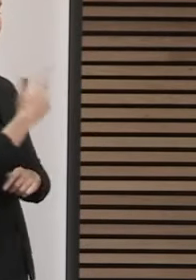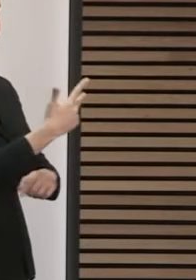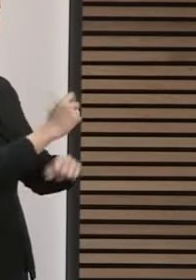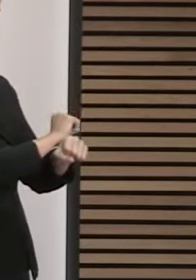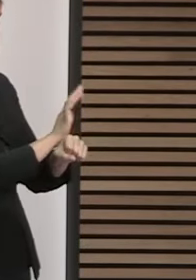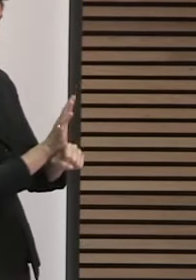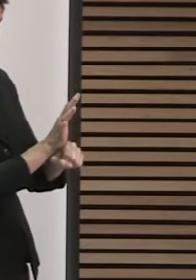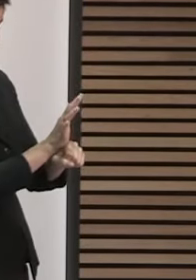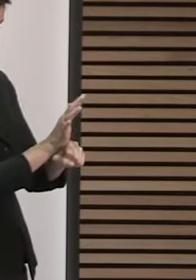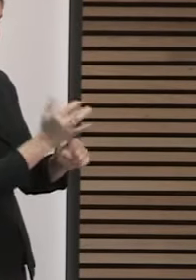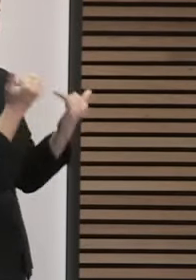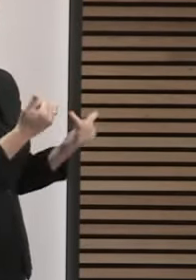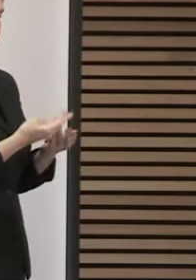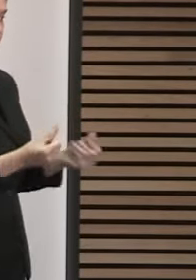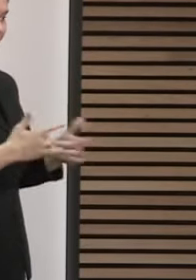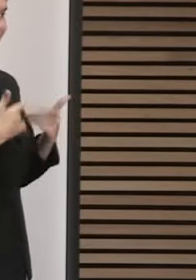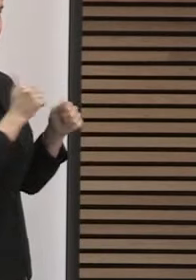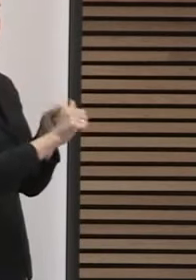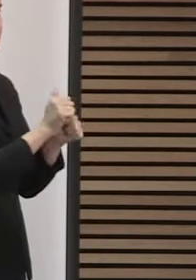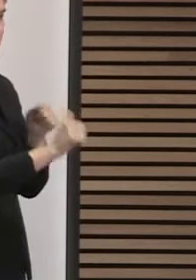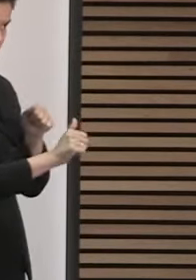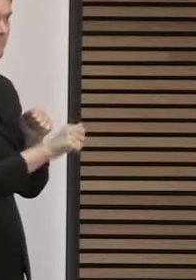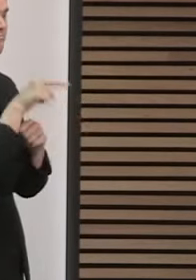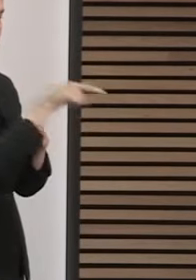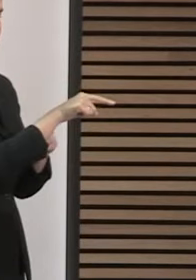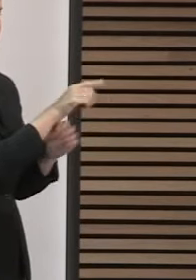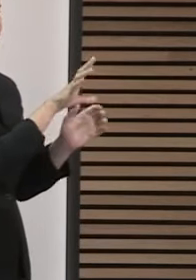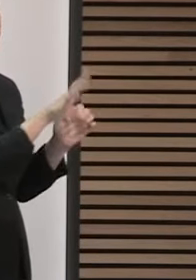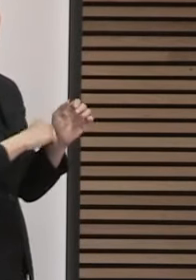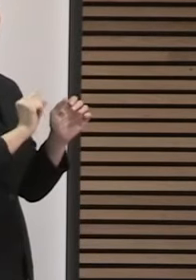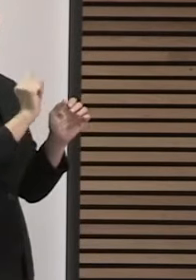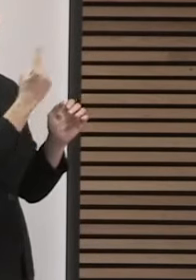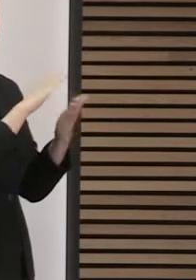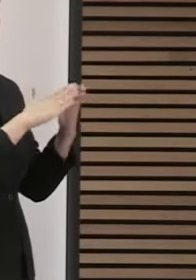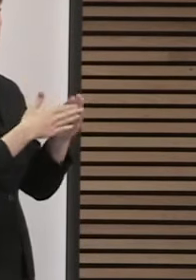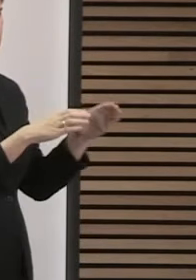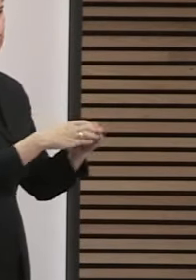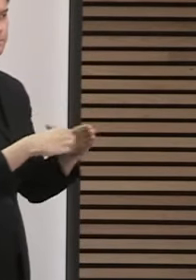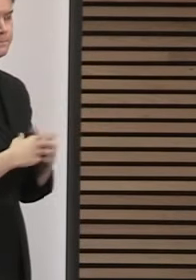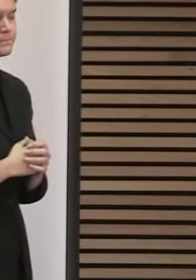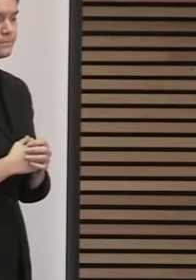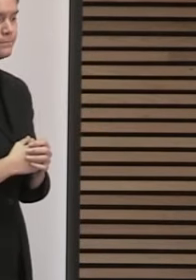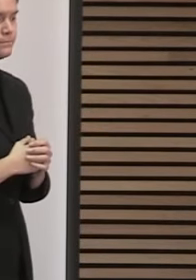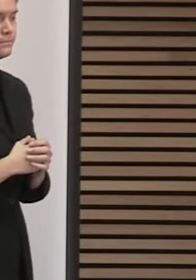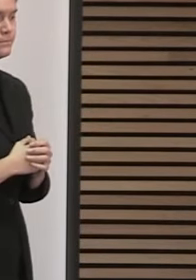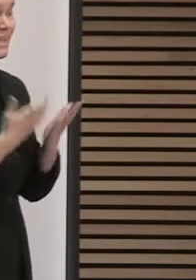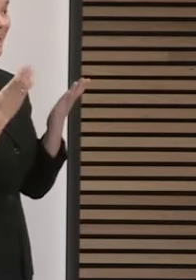Some of that reflects the fact that more Aucklanders were out this week than last week. New functionality is being